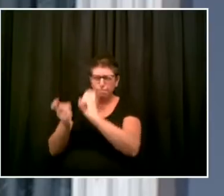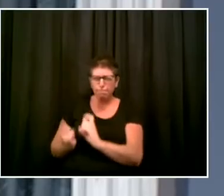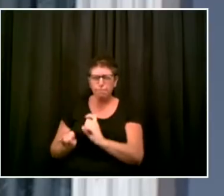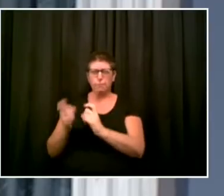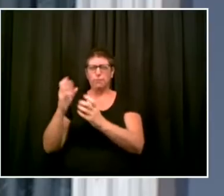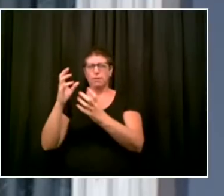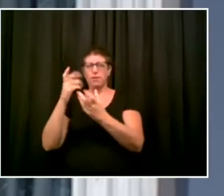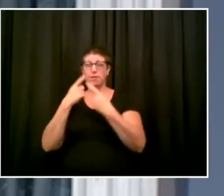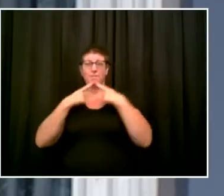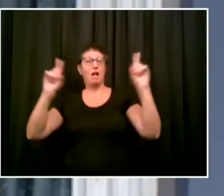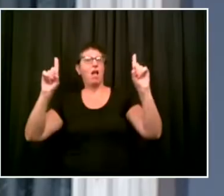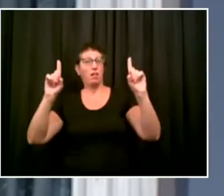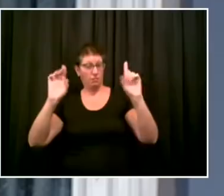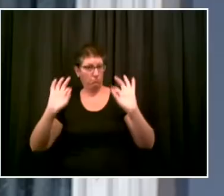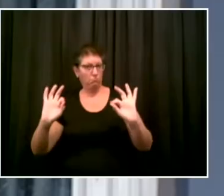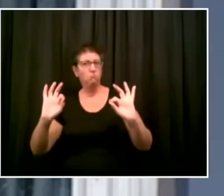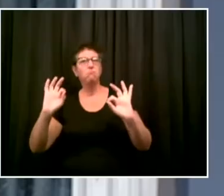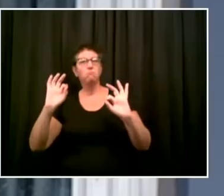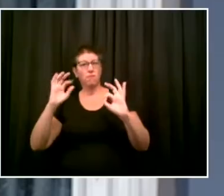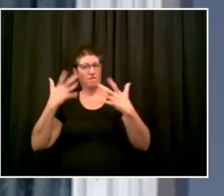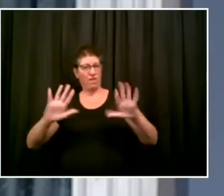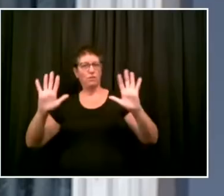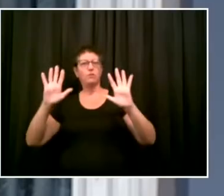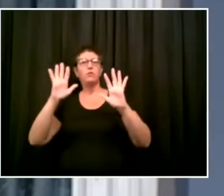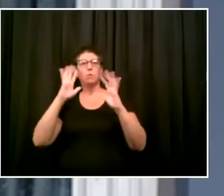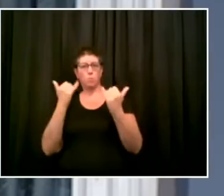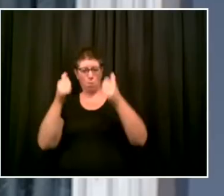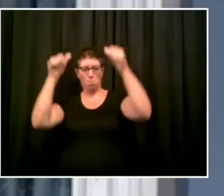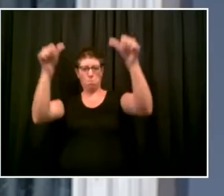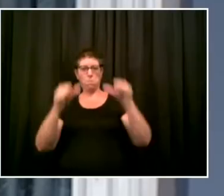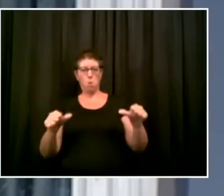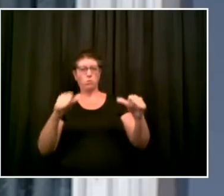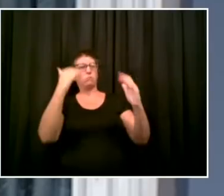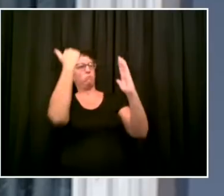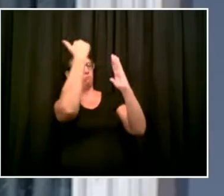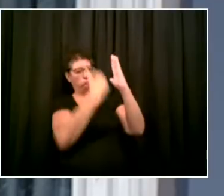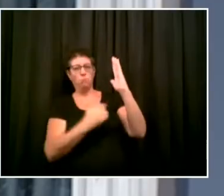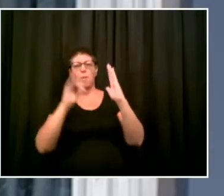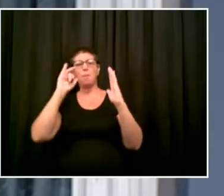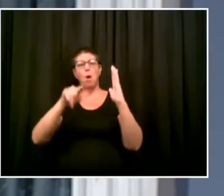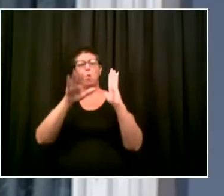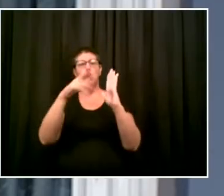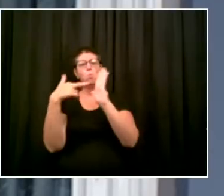CAN READ ALL ABOUT THE MATRIX, AND IT'S CORRECT. THERE IS A 30 DAY PERIOD WHERE